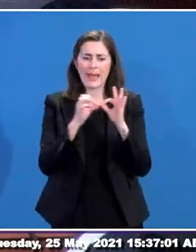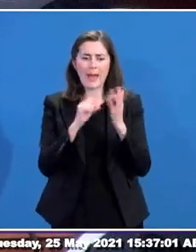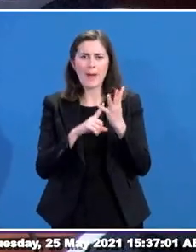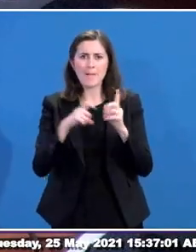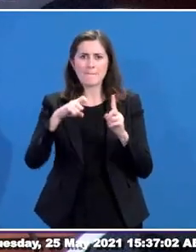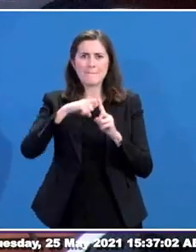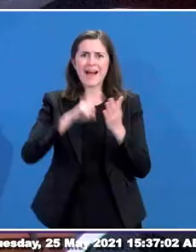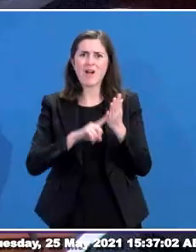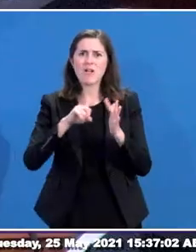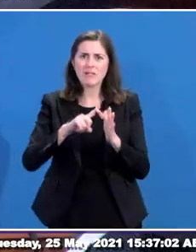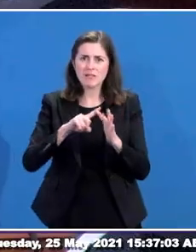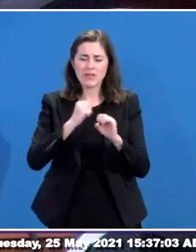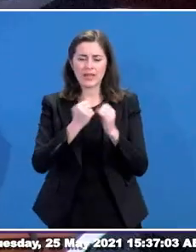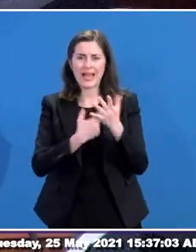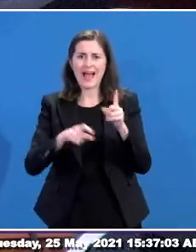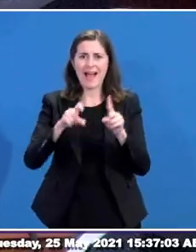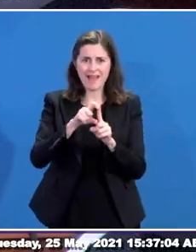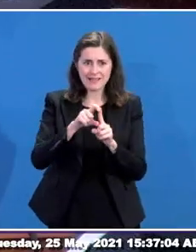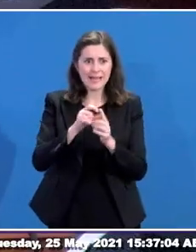transported using the van at the house.